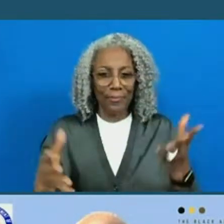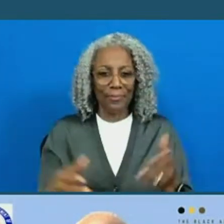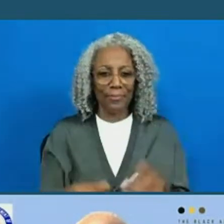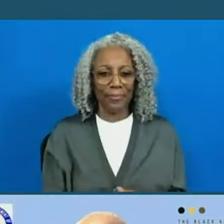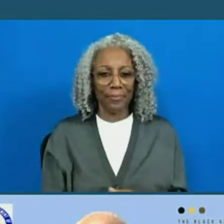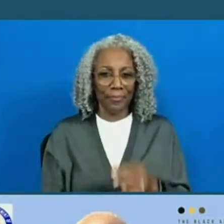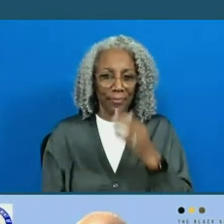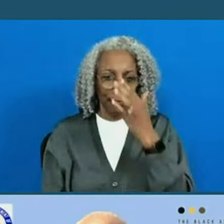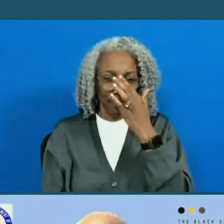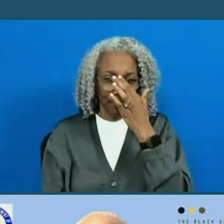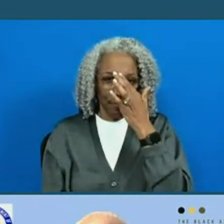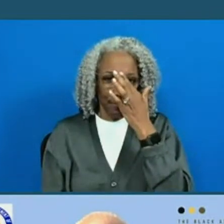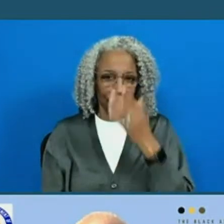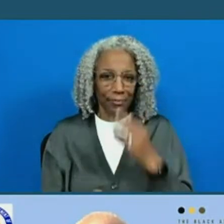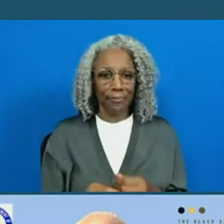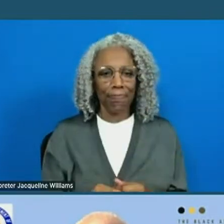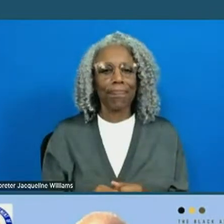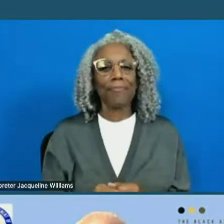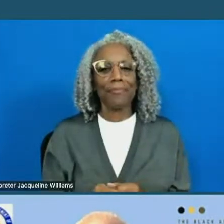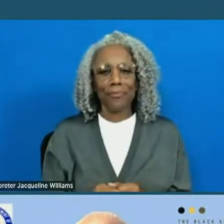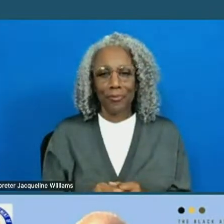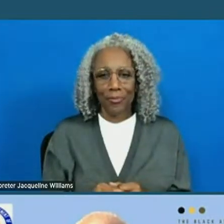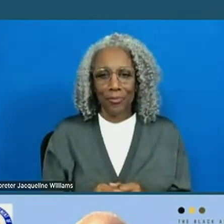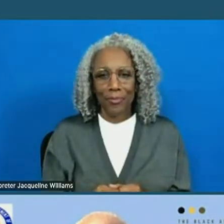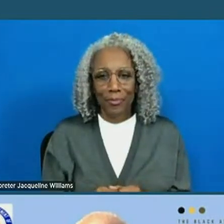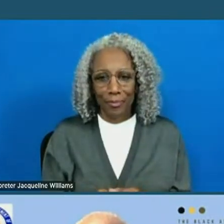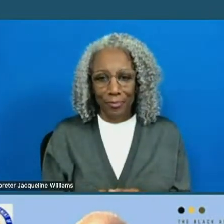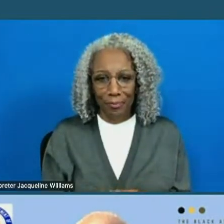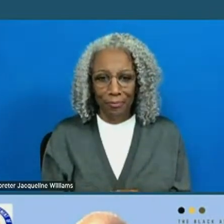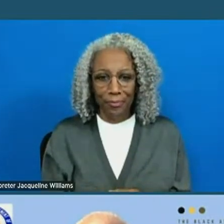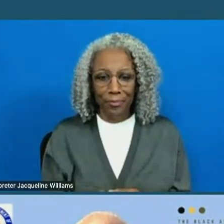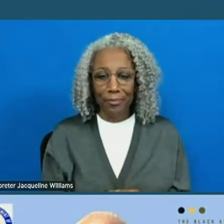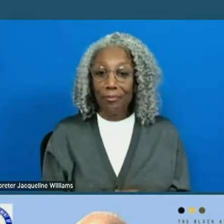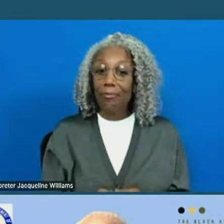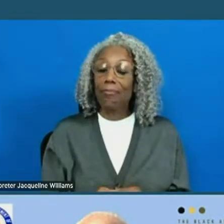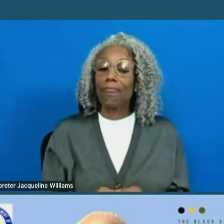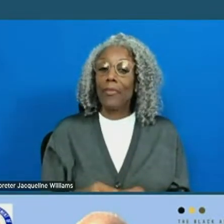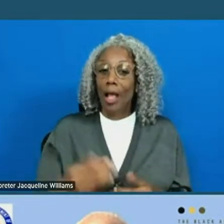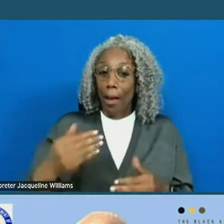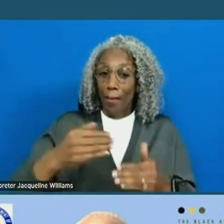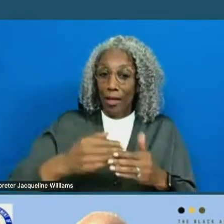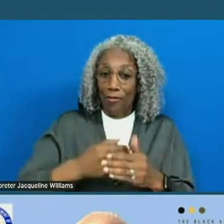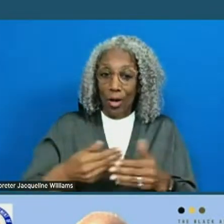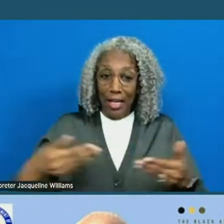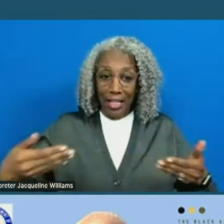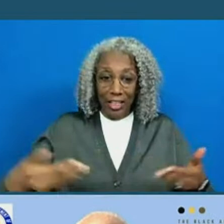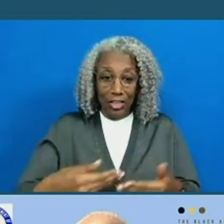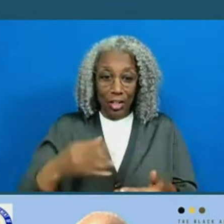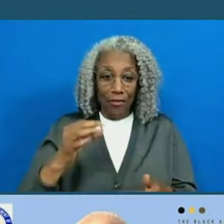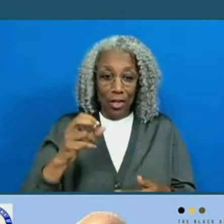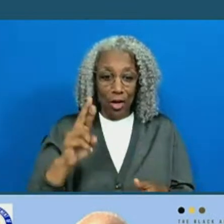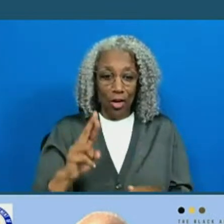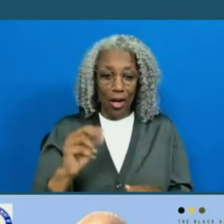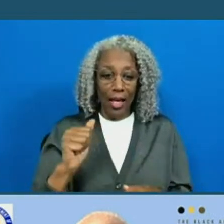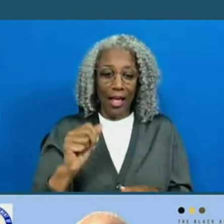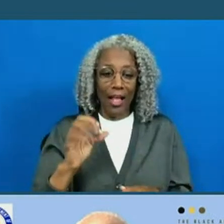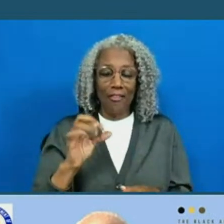can share with them. Onto the next one. So that absolutely